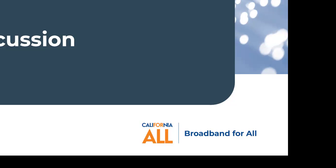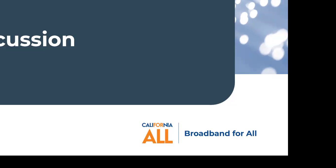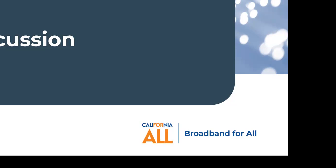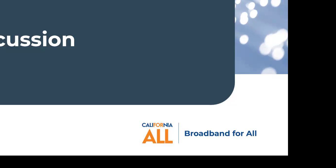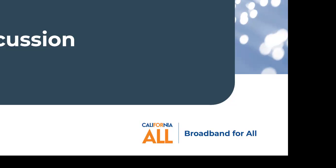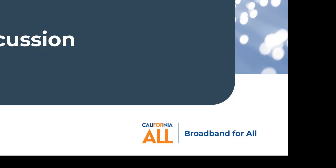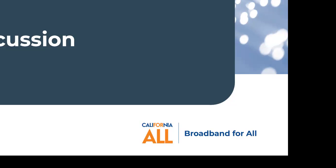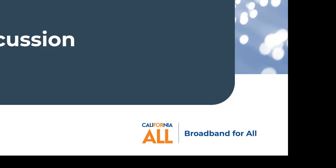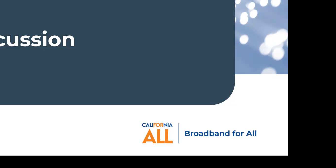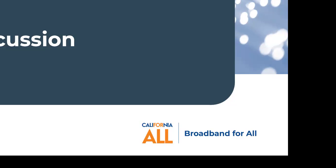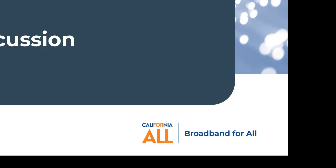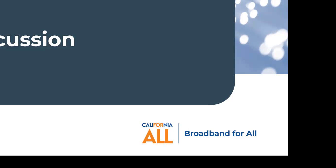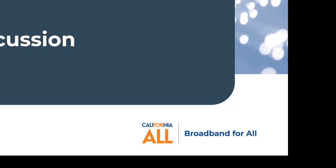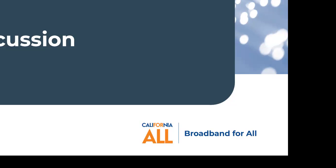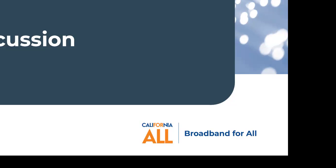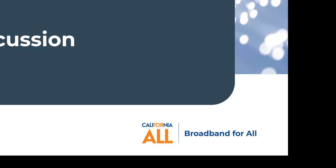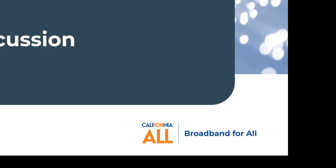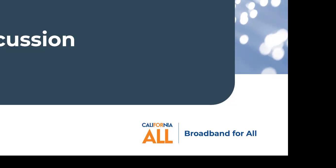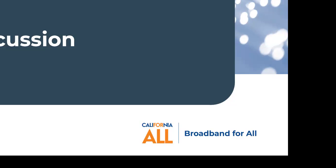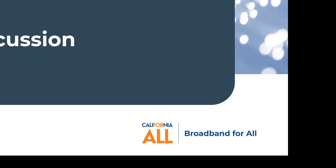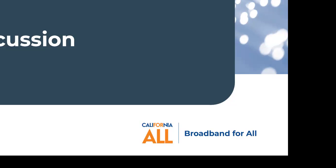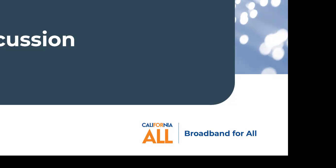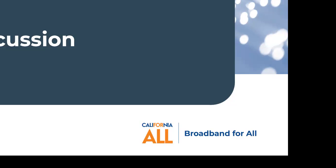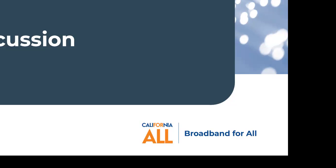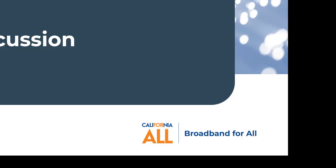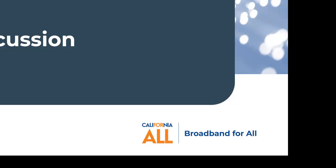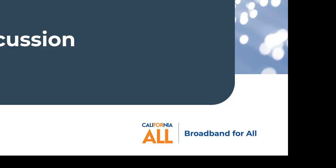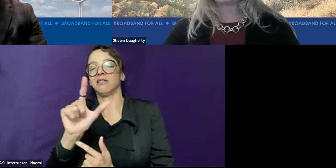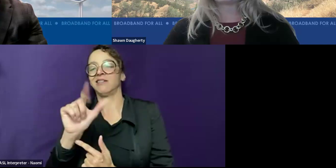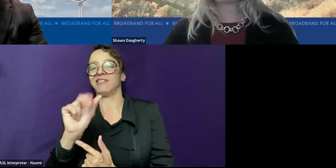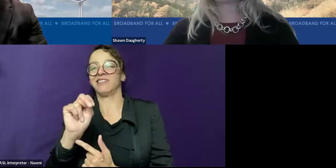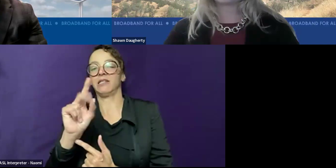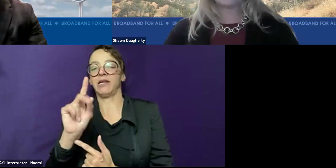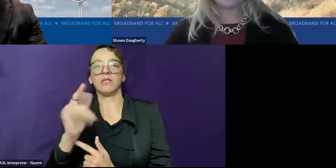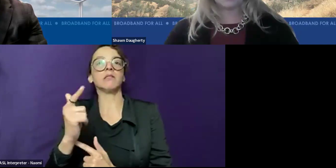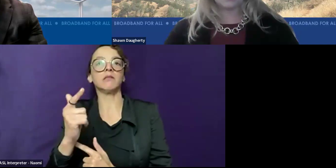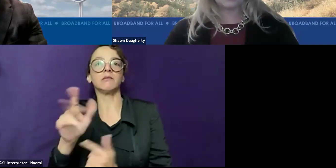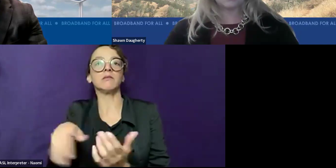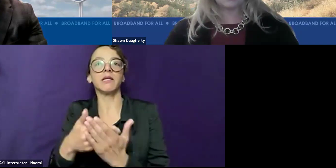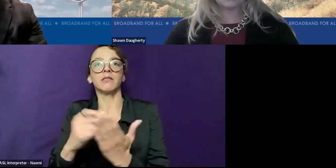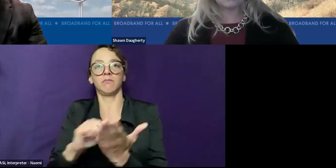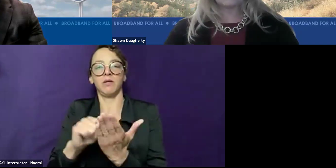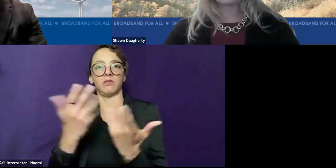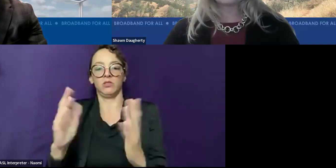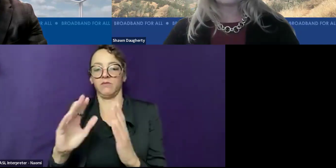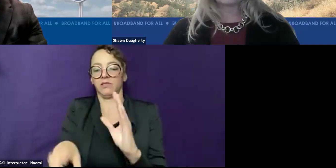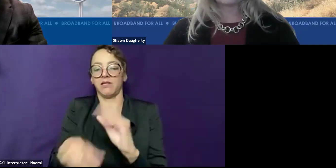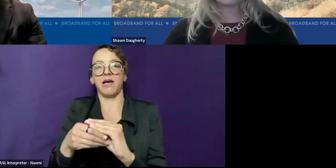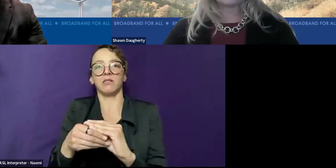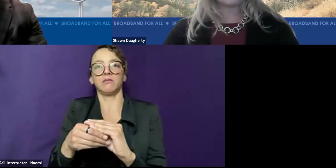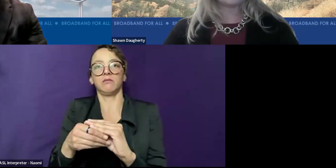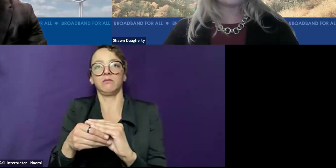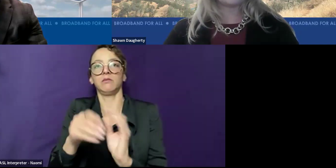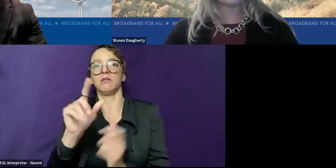Great, and I did notice that the landing page link has been added to the chat.